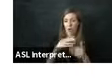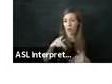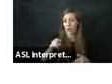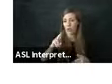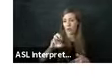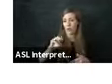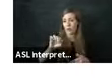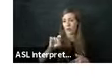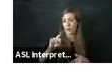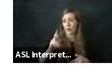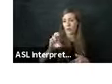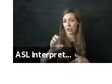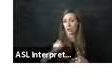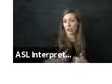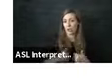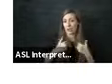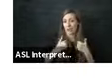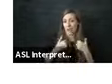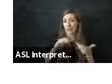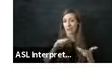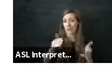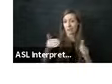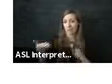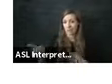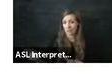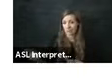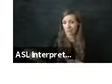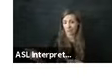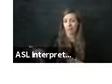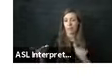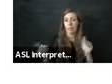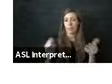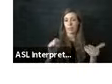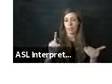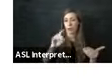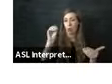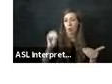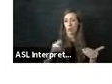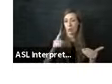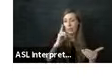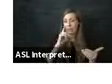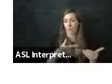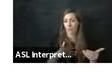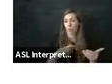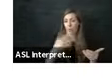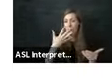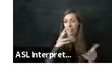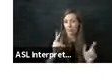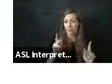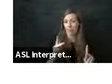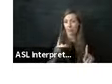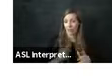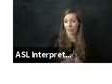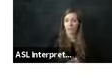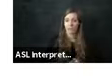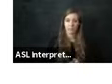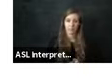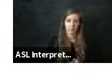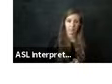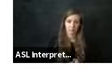for Latinx residents, compared to 1% for white nonhispanic residents. And looking overall